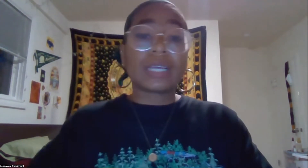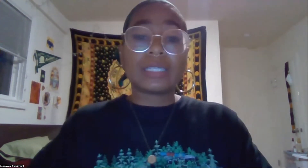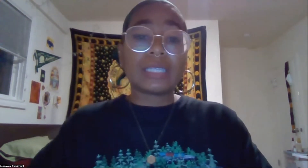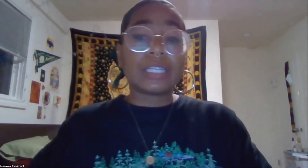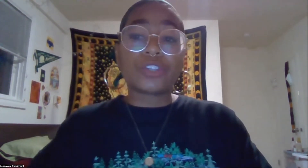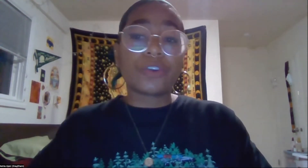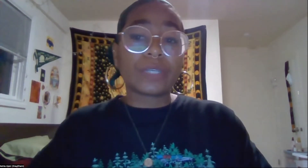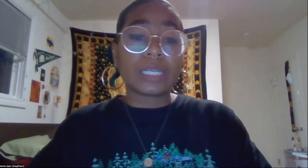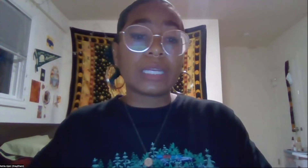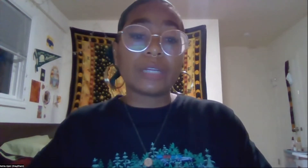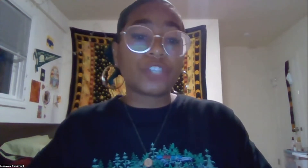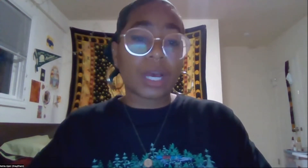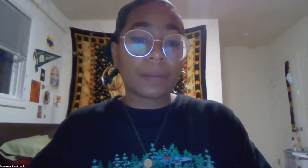against any surface in need of shine.